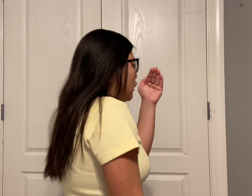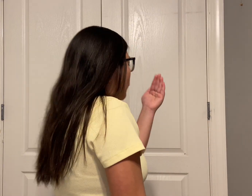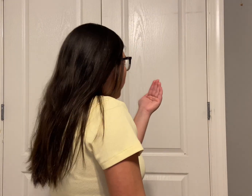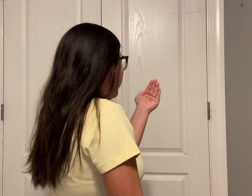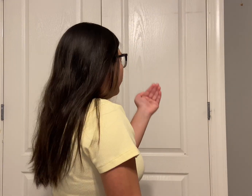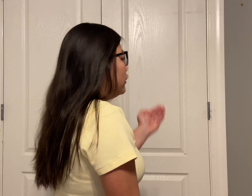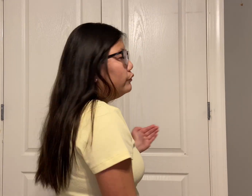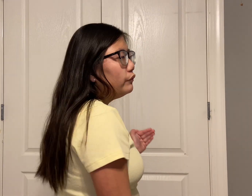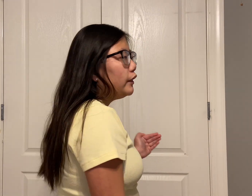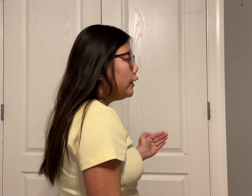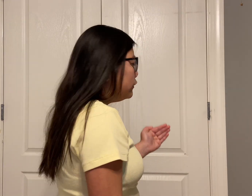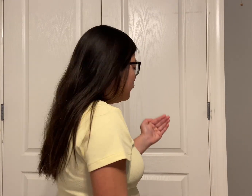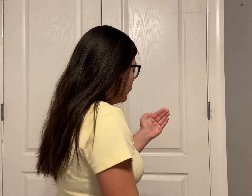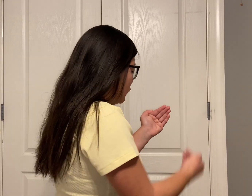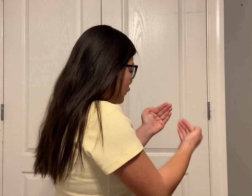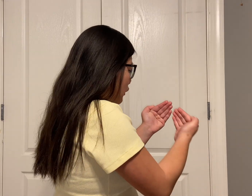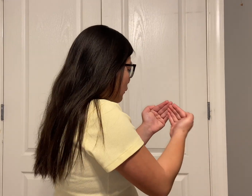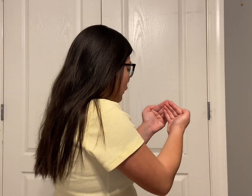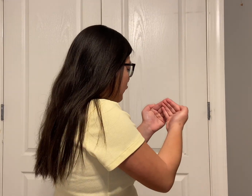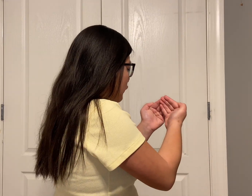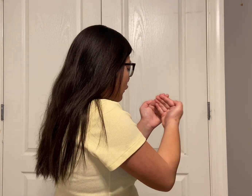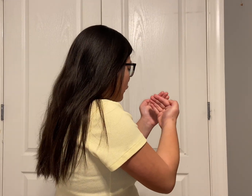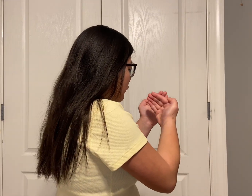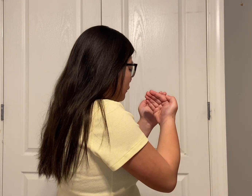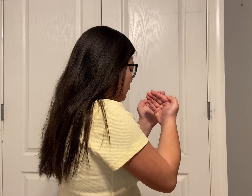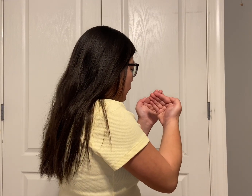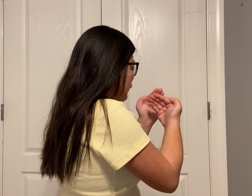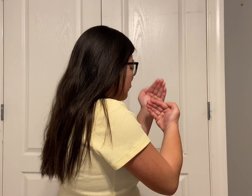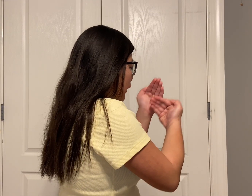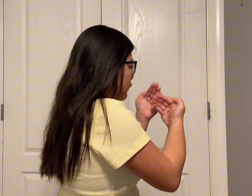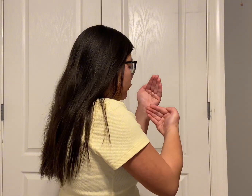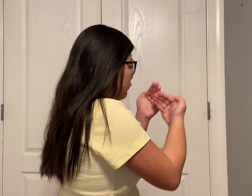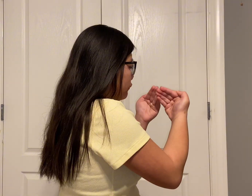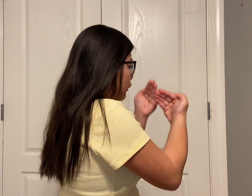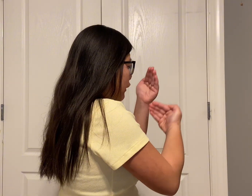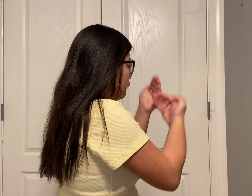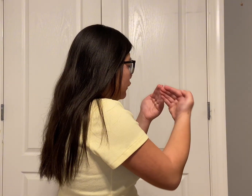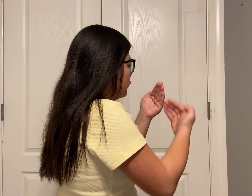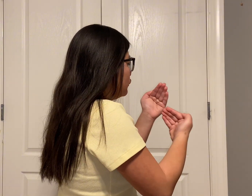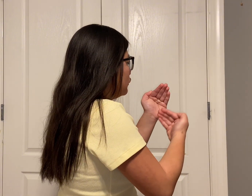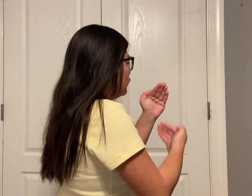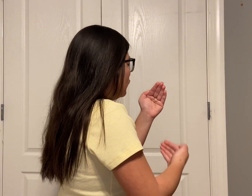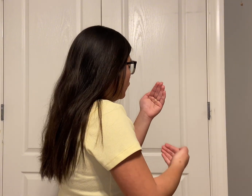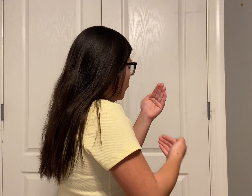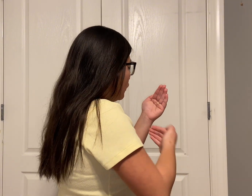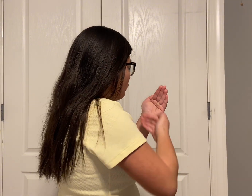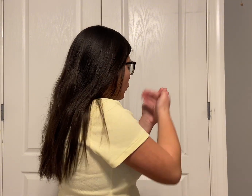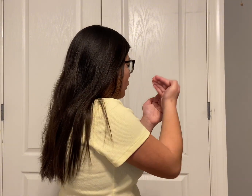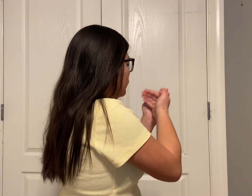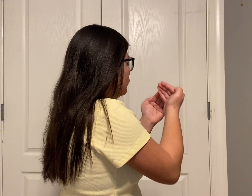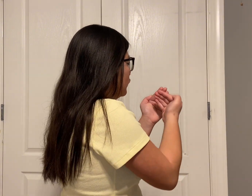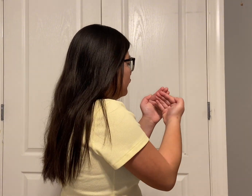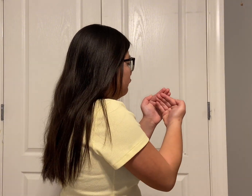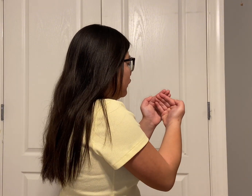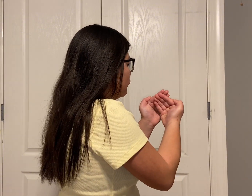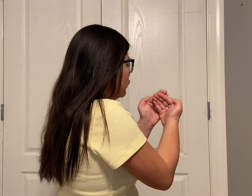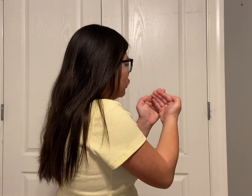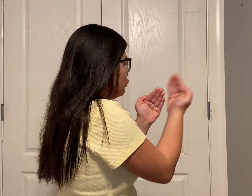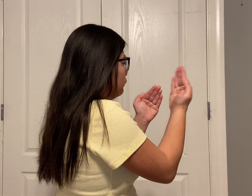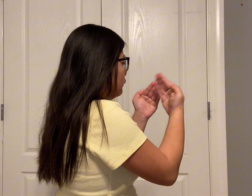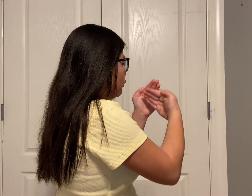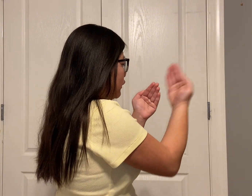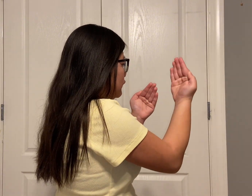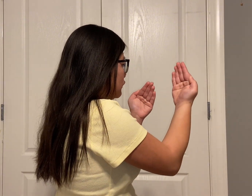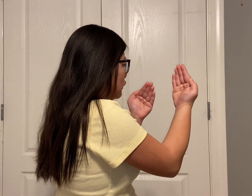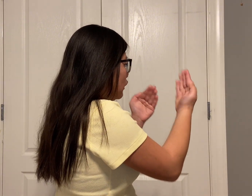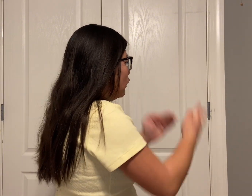If you're right handed place it on the-place the back of your right hand fingers on the palm of your left hand fingers and swipe up twice.